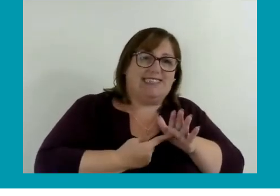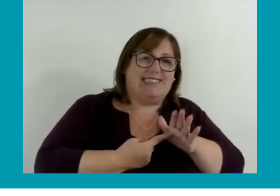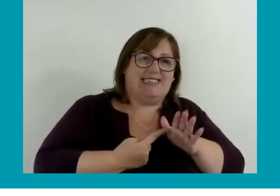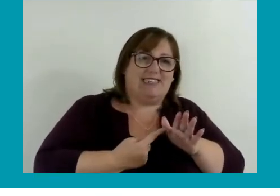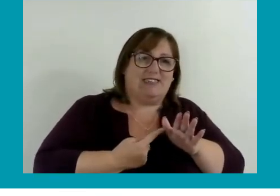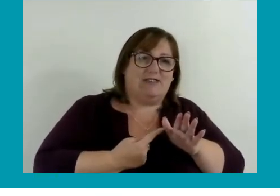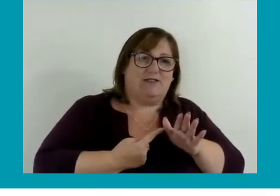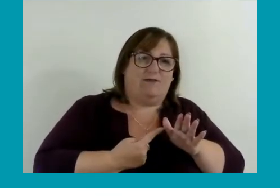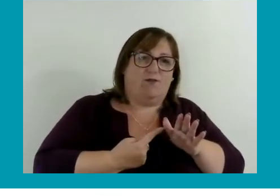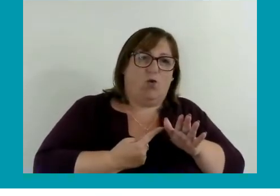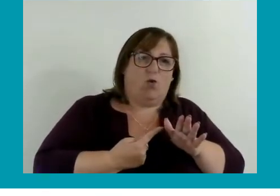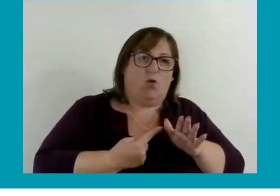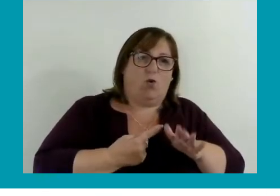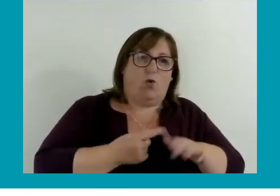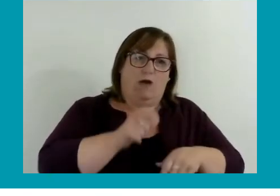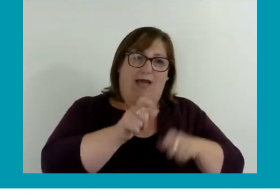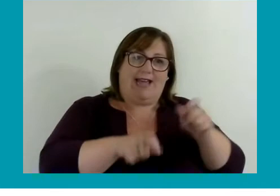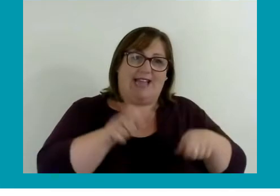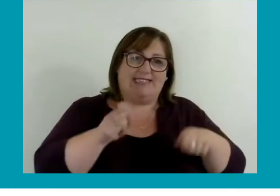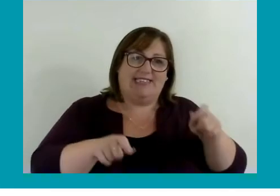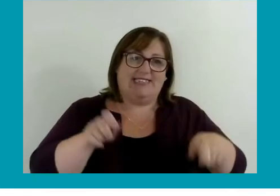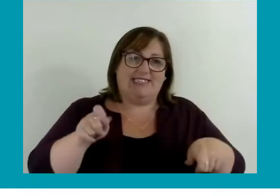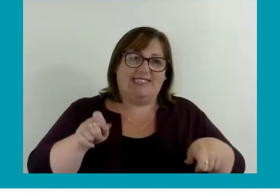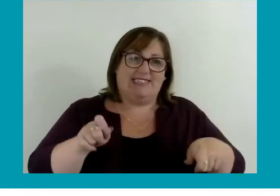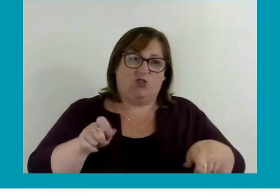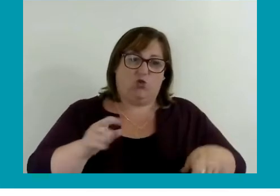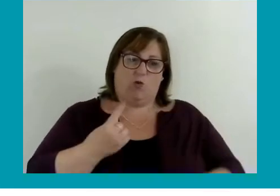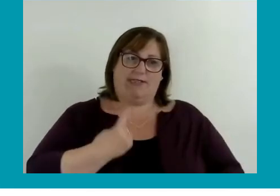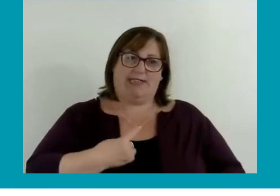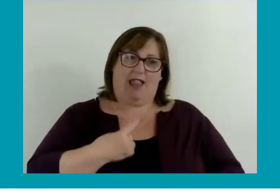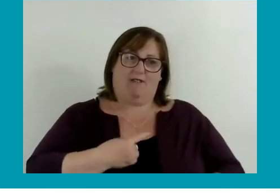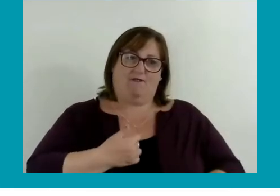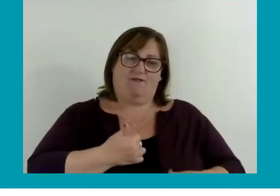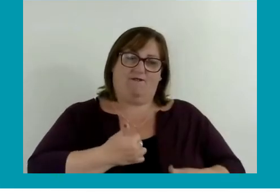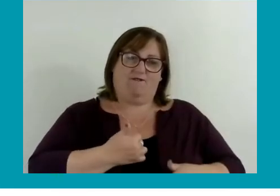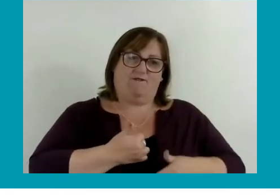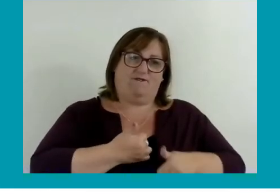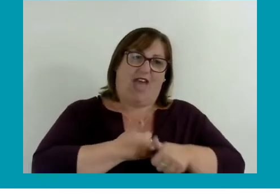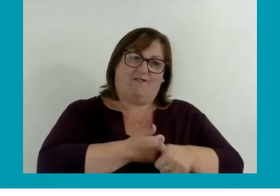and know what their needs and wants or when it comes to reasonable adjustments or accommodations